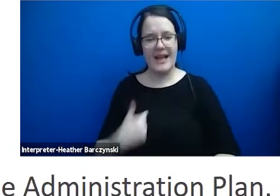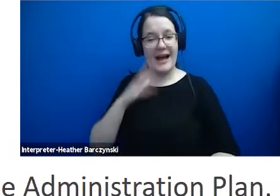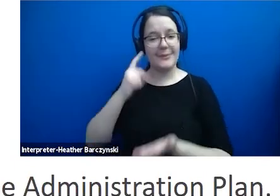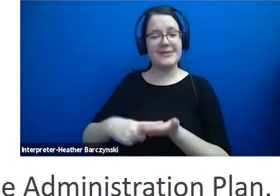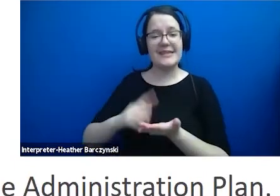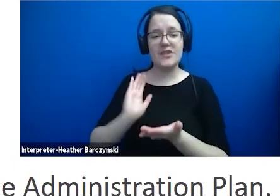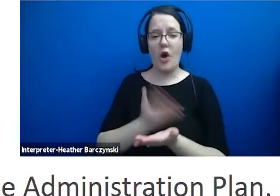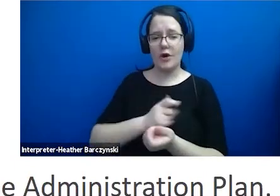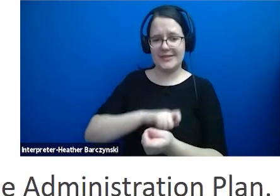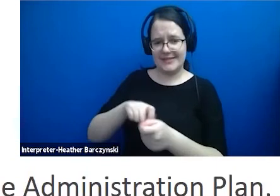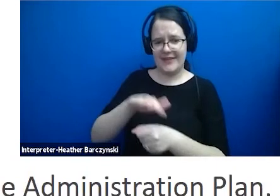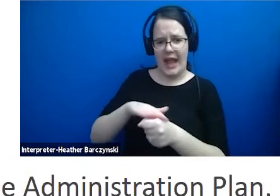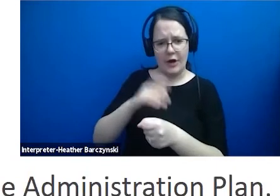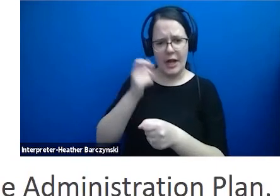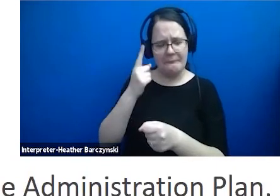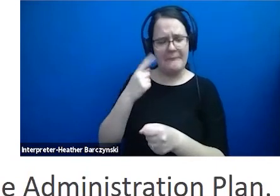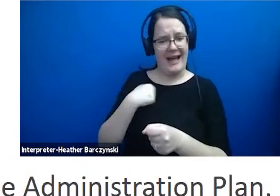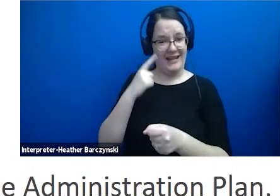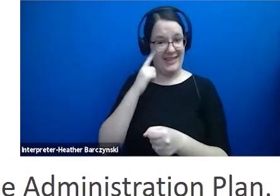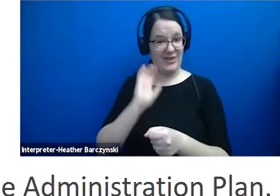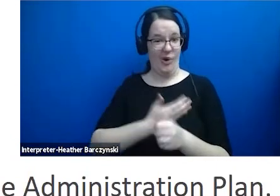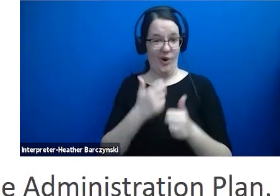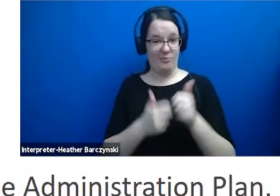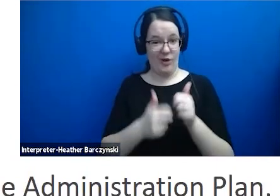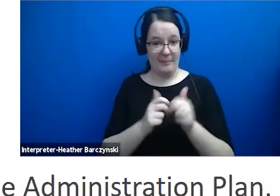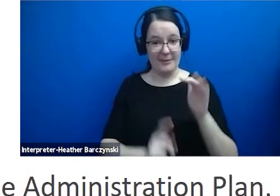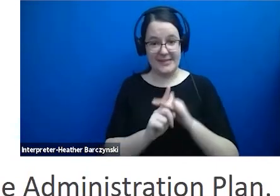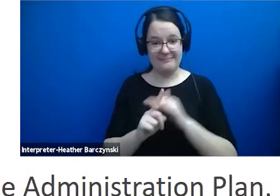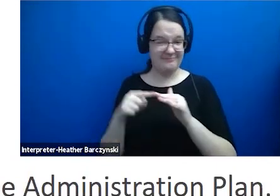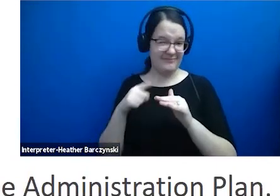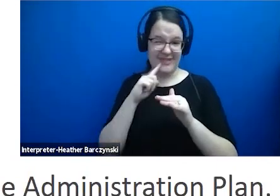many of the uh issues we're facing are the same that are being faced across the country